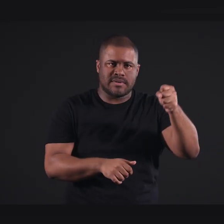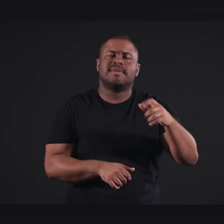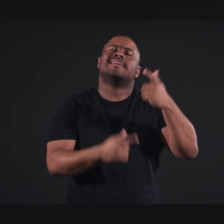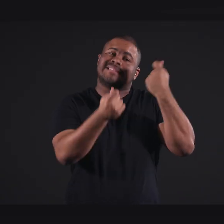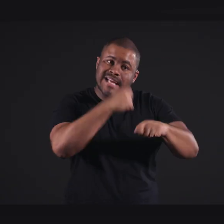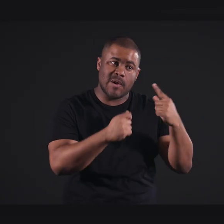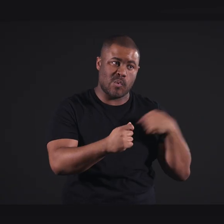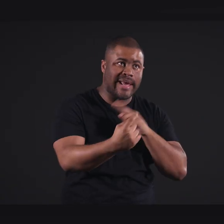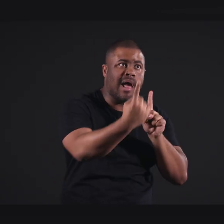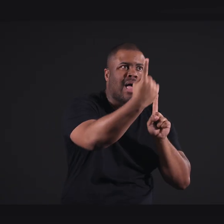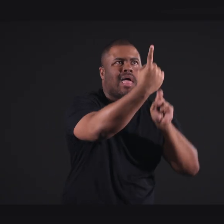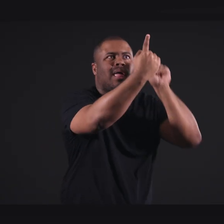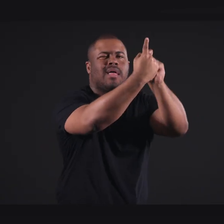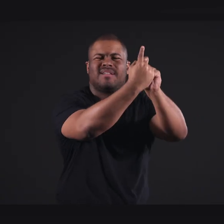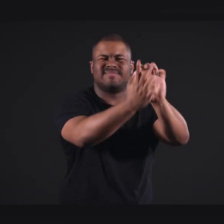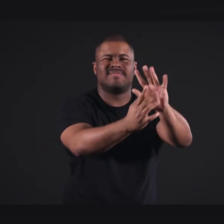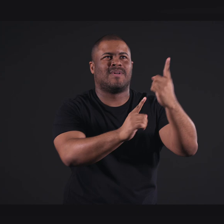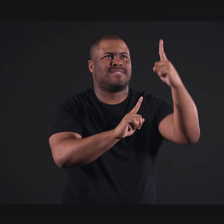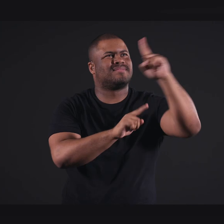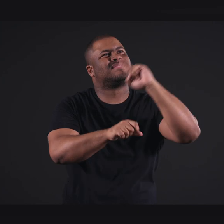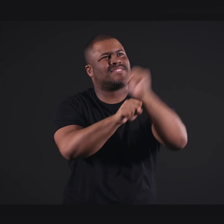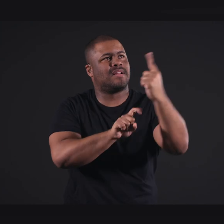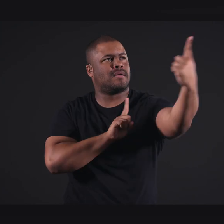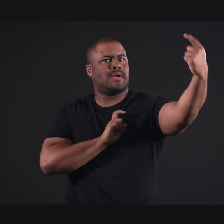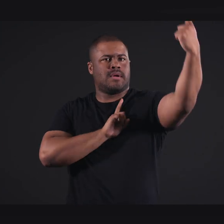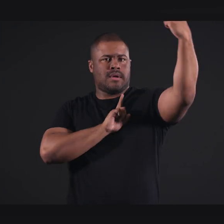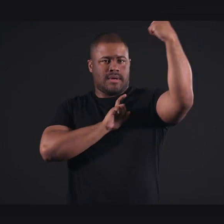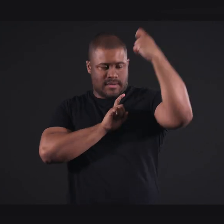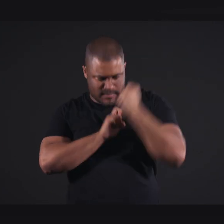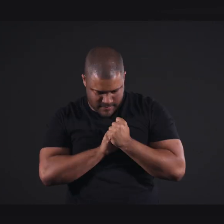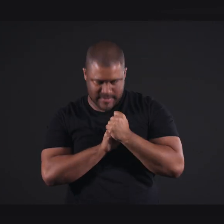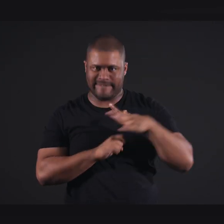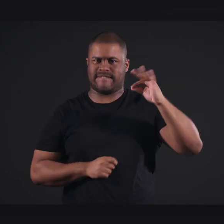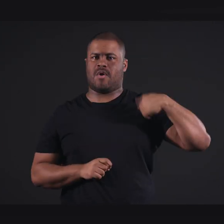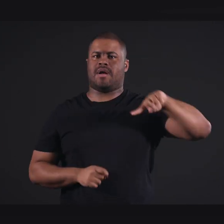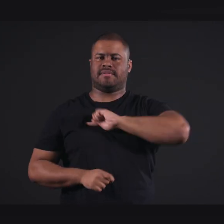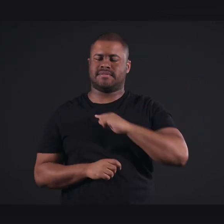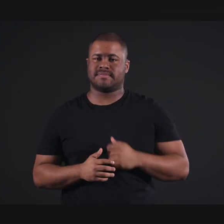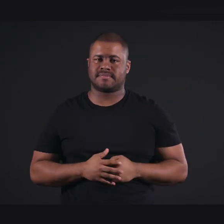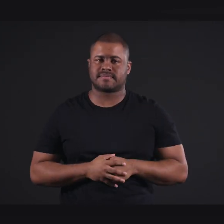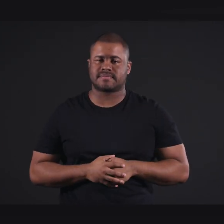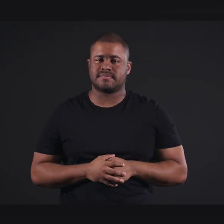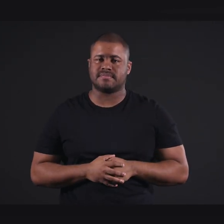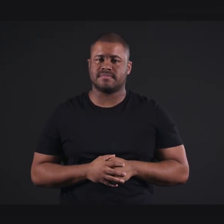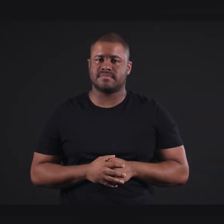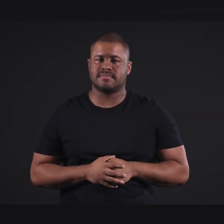But instead of man climbing up to find God, Jesus came down and found us.